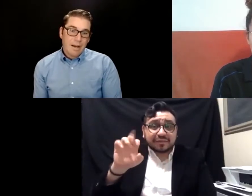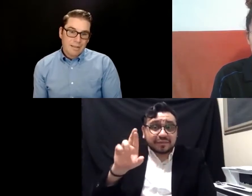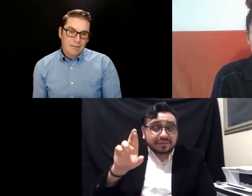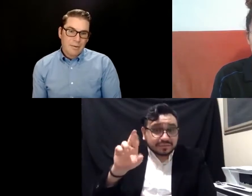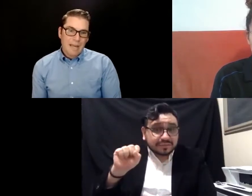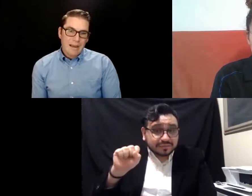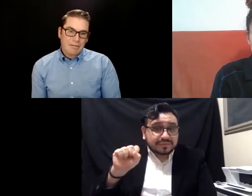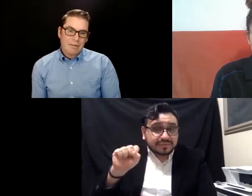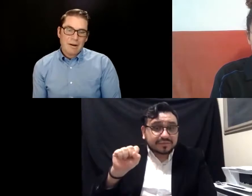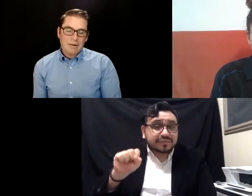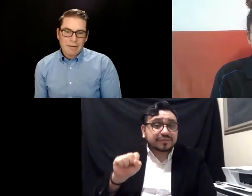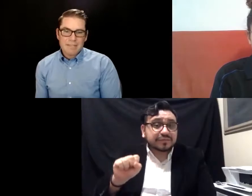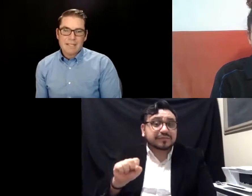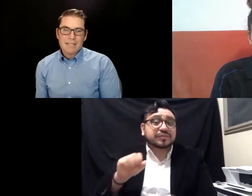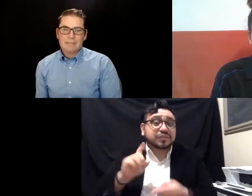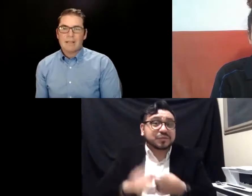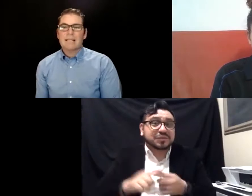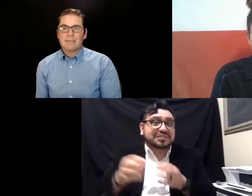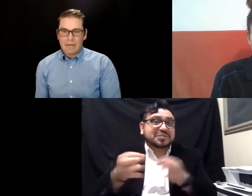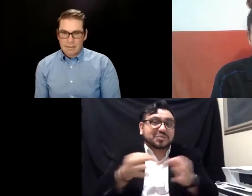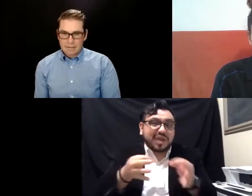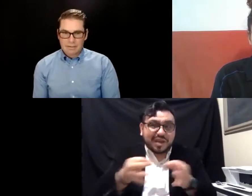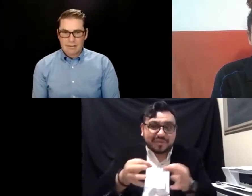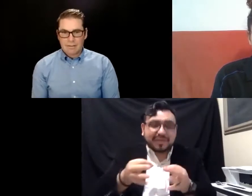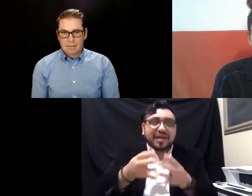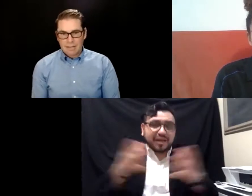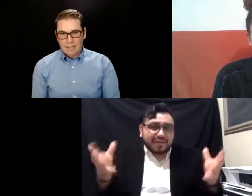But we have in our language the addition of classifiers.